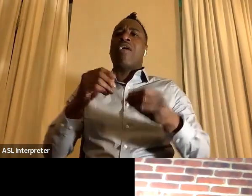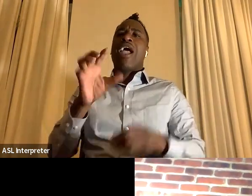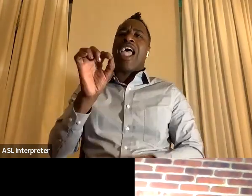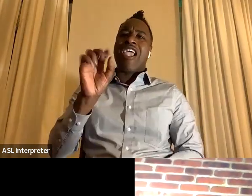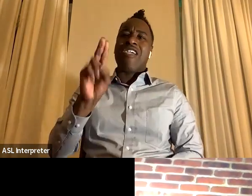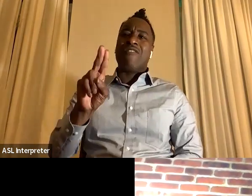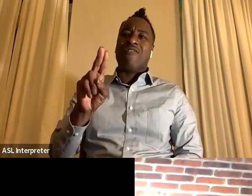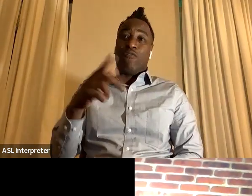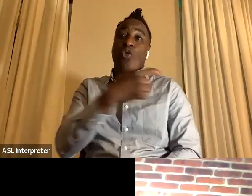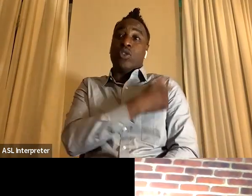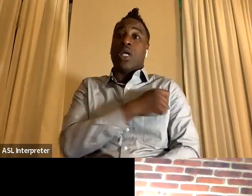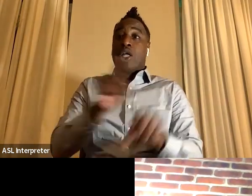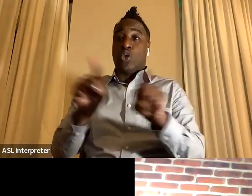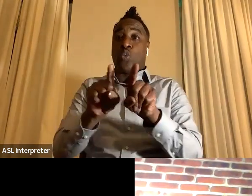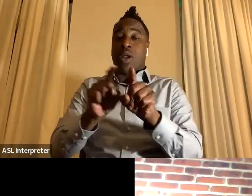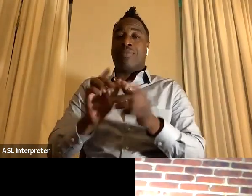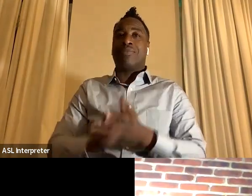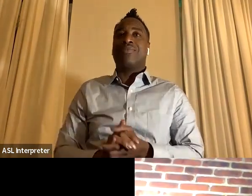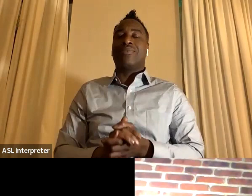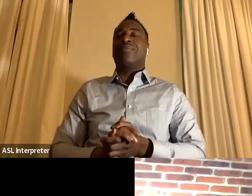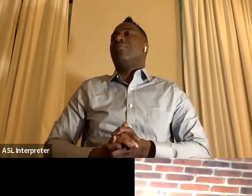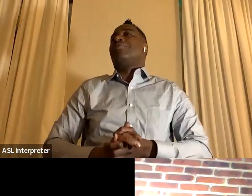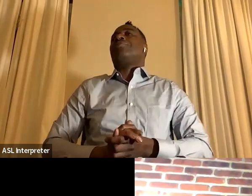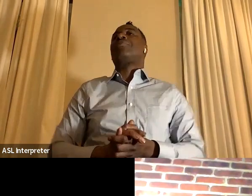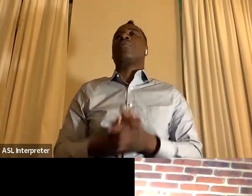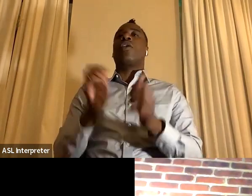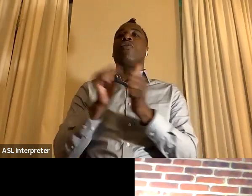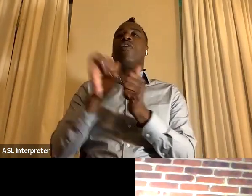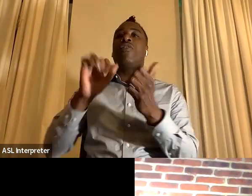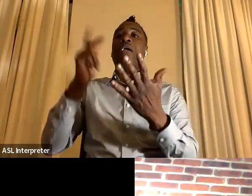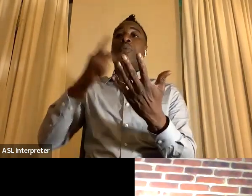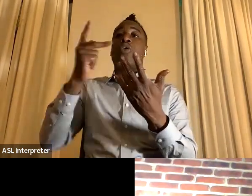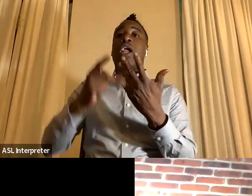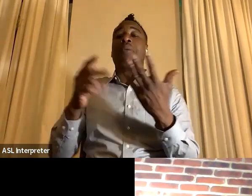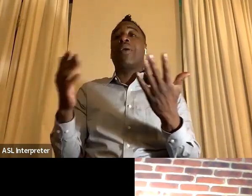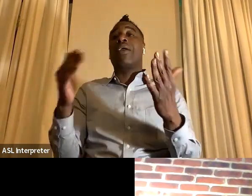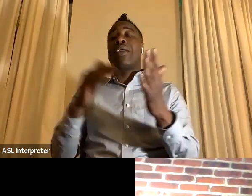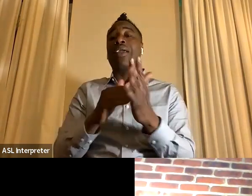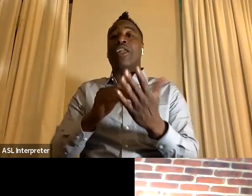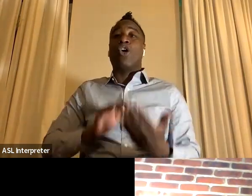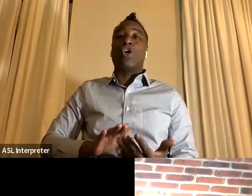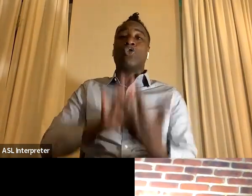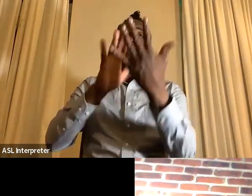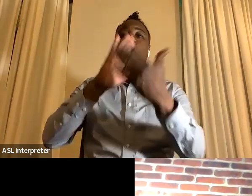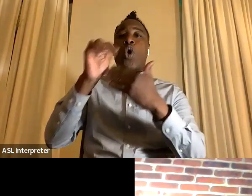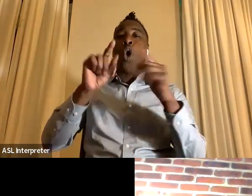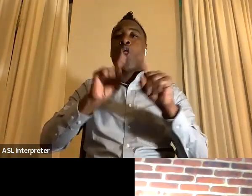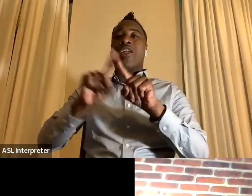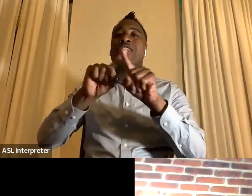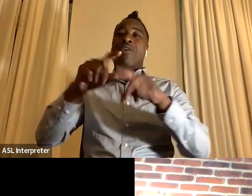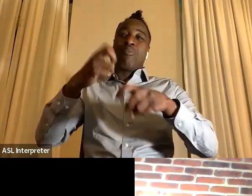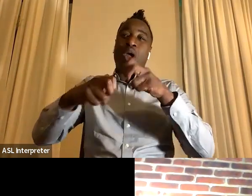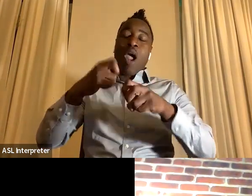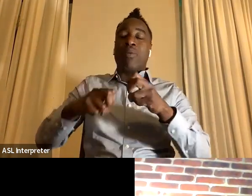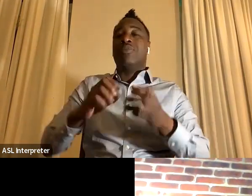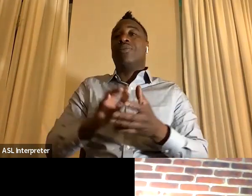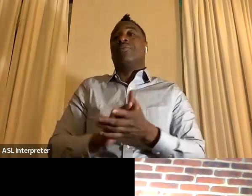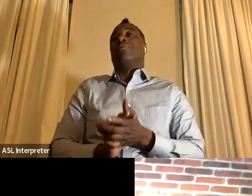And so with that particular program, again, addressing all of the ills that food, because those individuals that are food insecure,